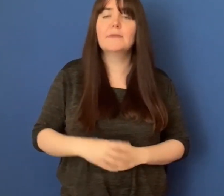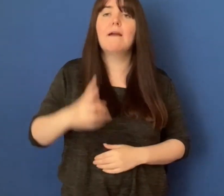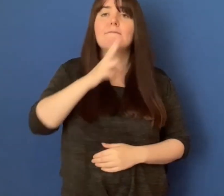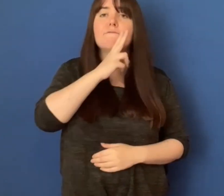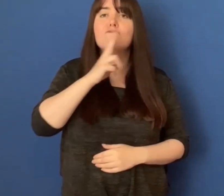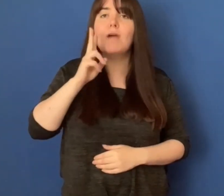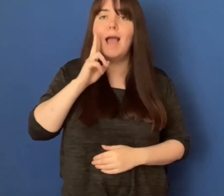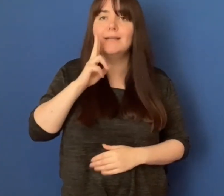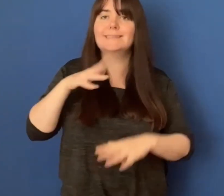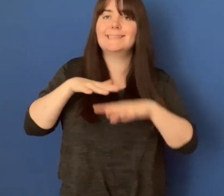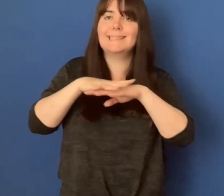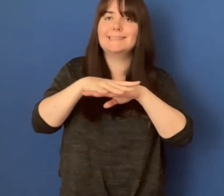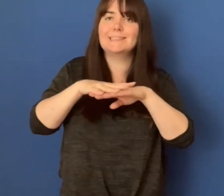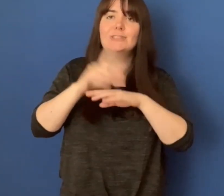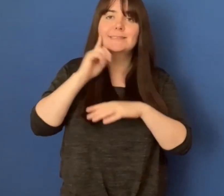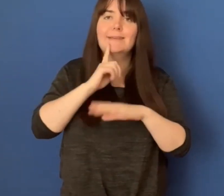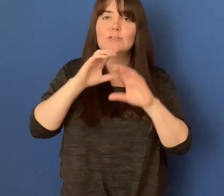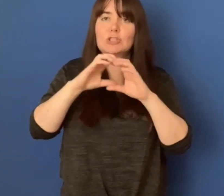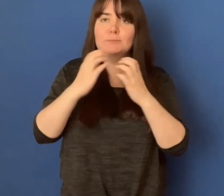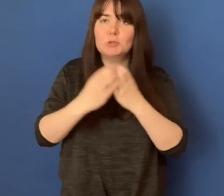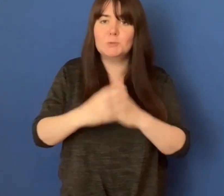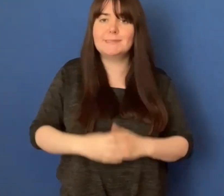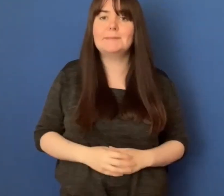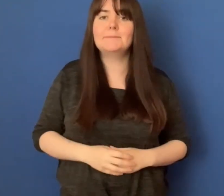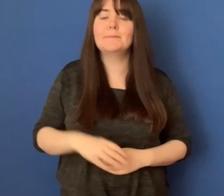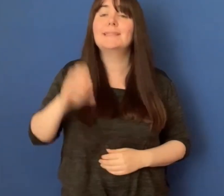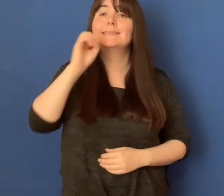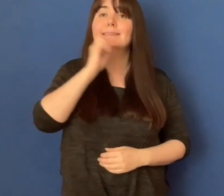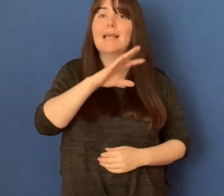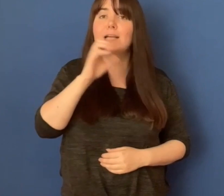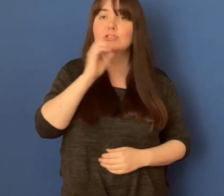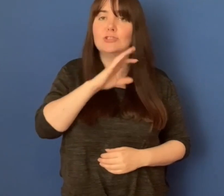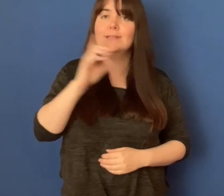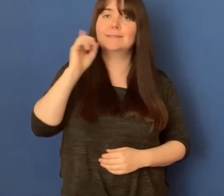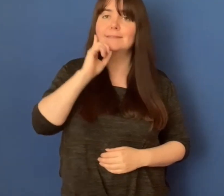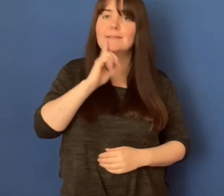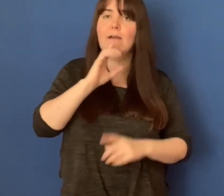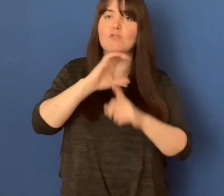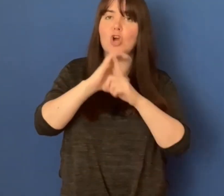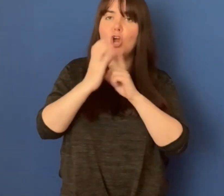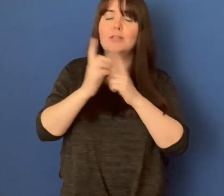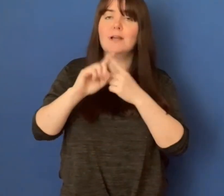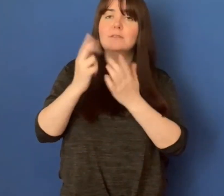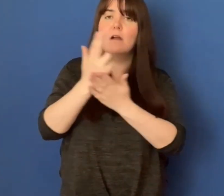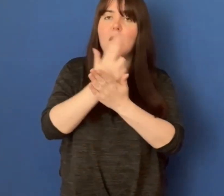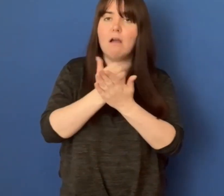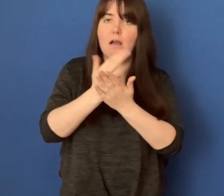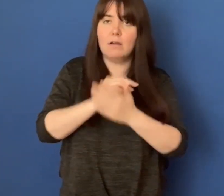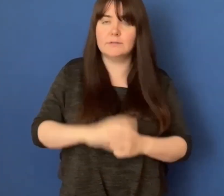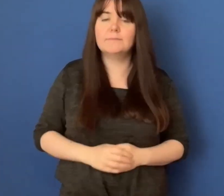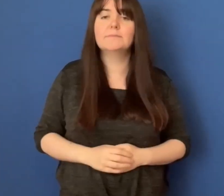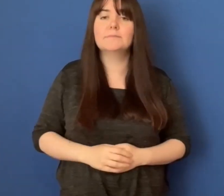On Friday the theme is ‘Intersectional Deaf Communities’. On Saturday, ‘Deaf Culture and Arts’ and